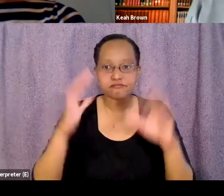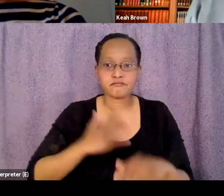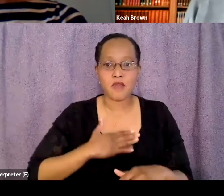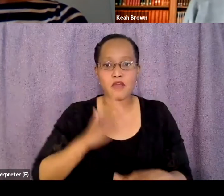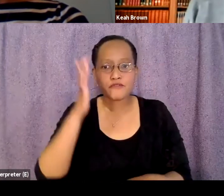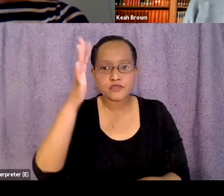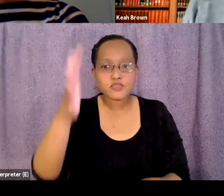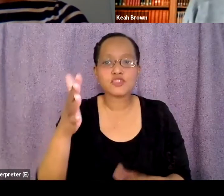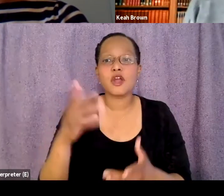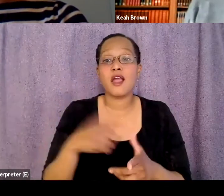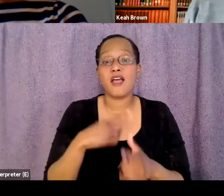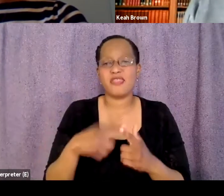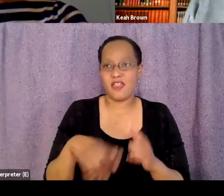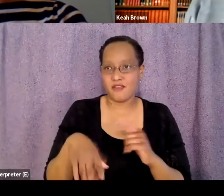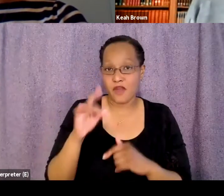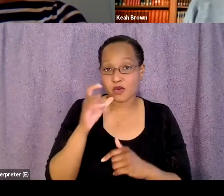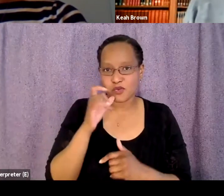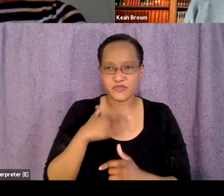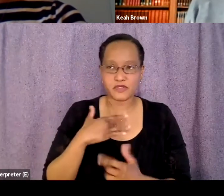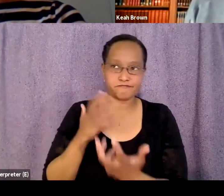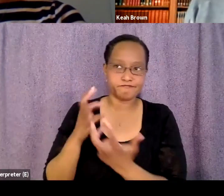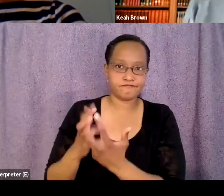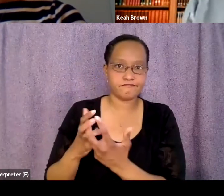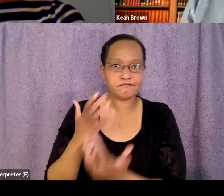best fit for me and what we did was put together a proposal.